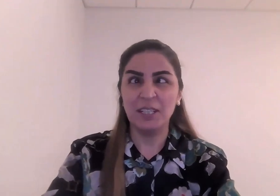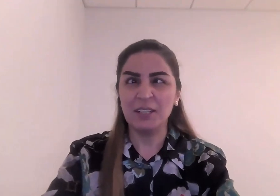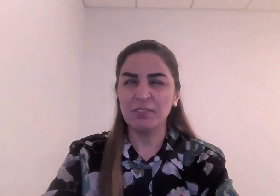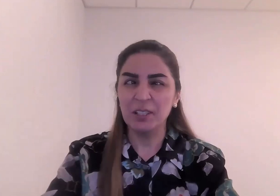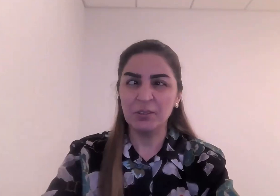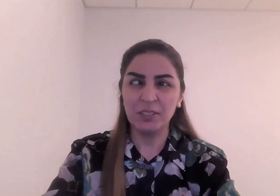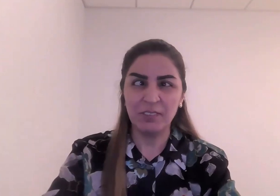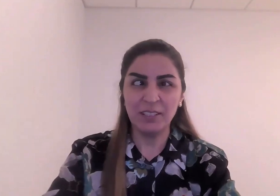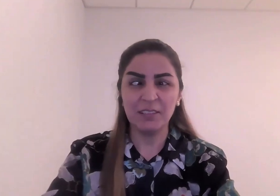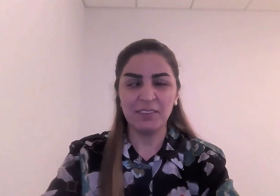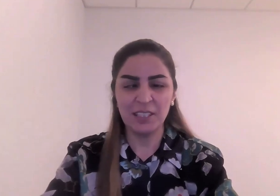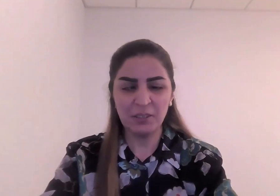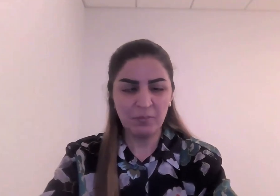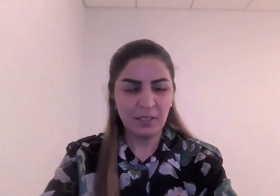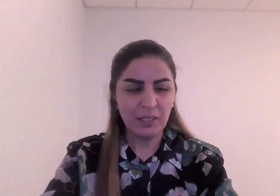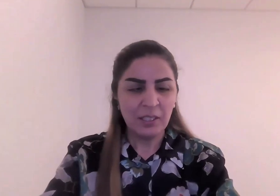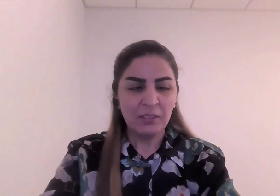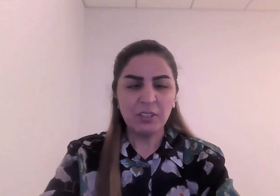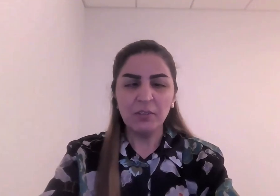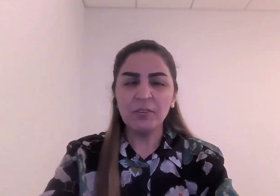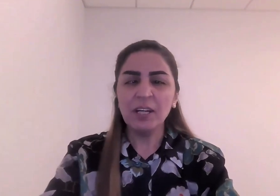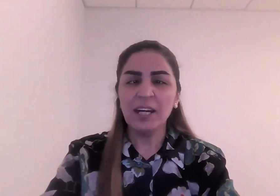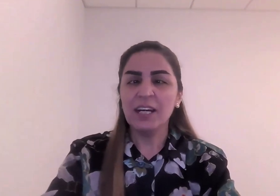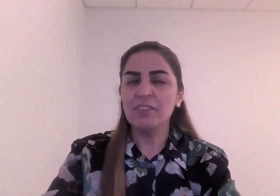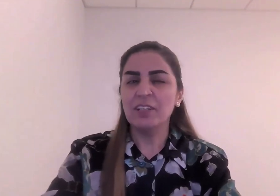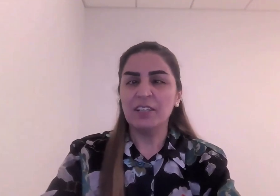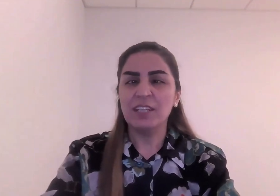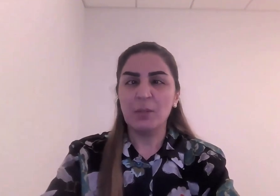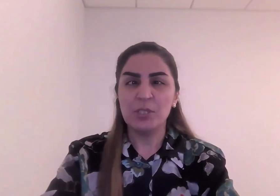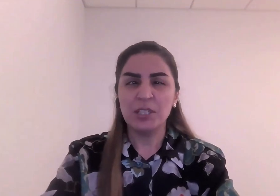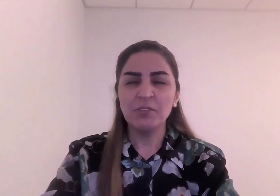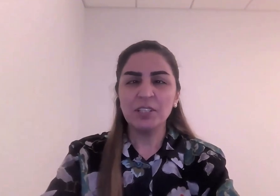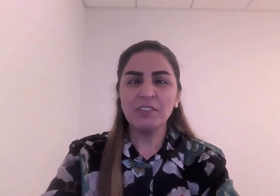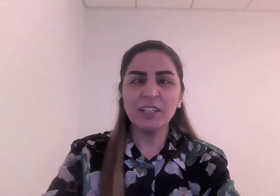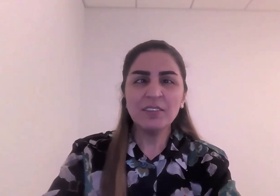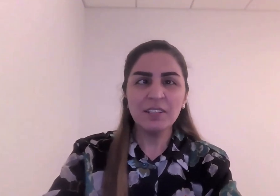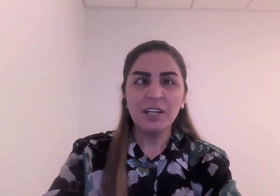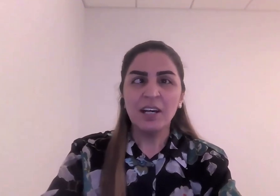We also have live captioning for the event. I kindly request